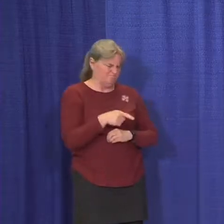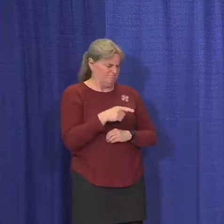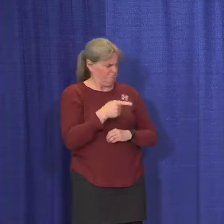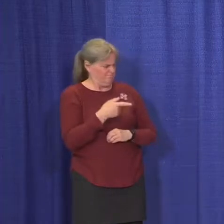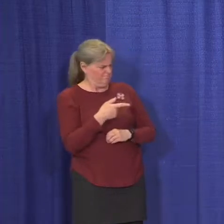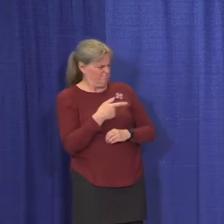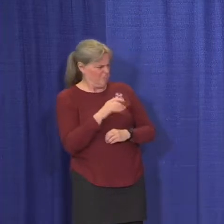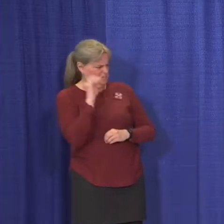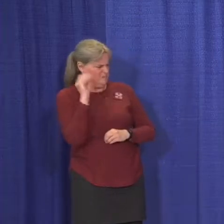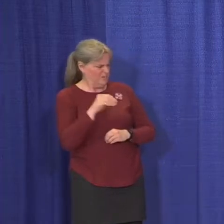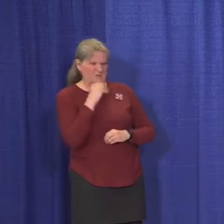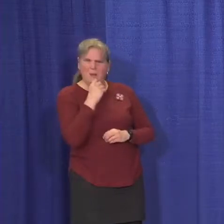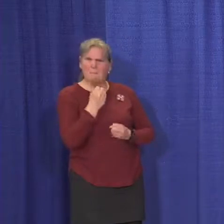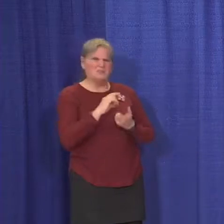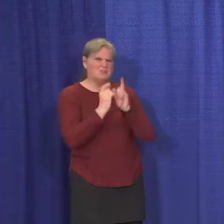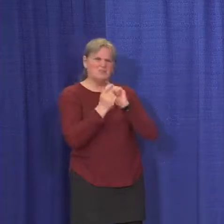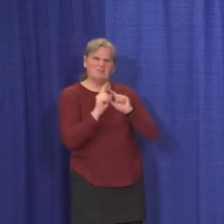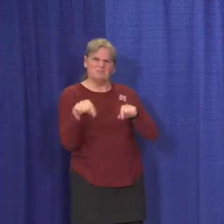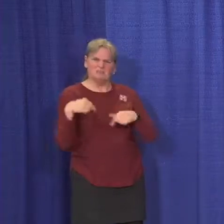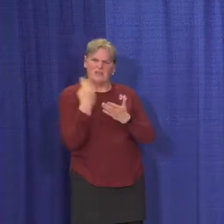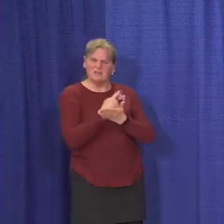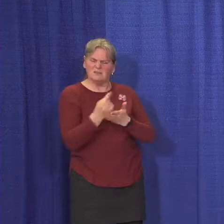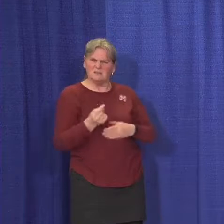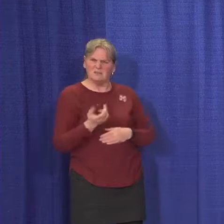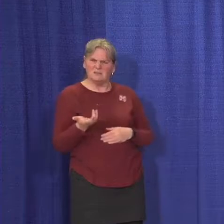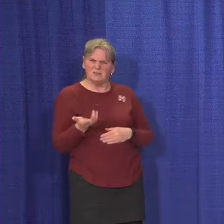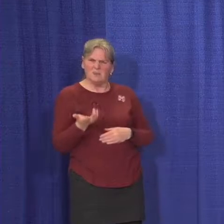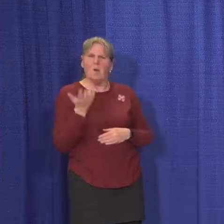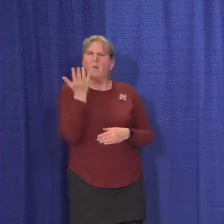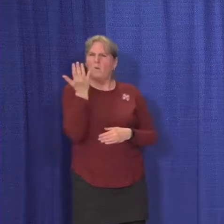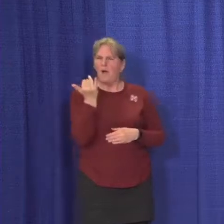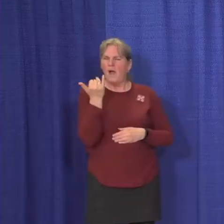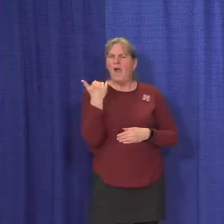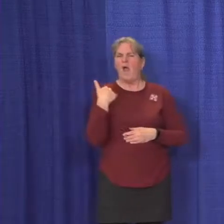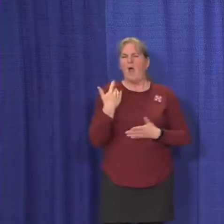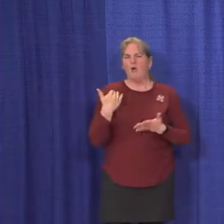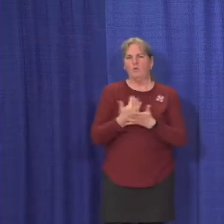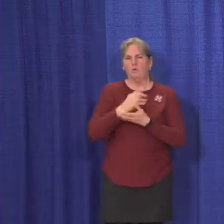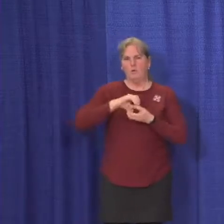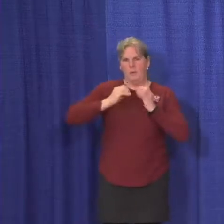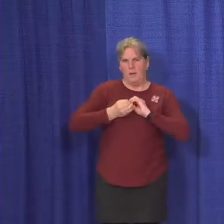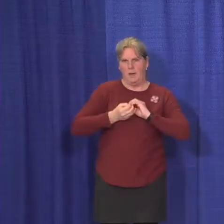numbers by percent have not increased. This is because we have a new